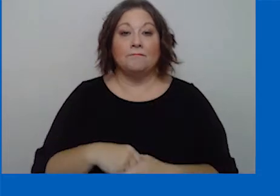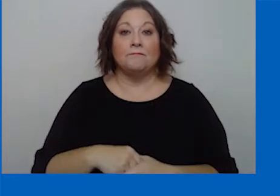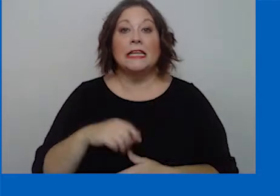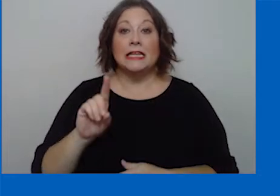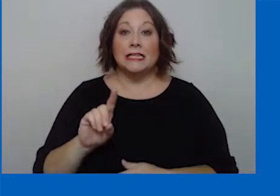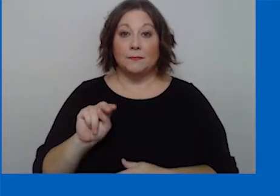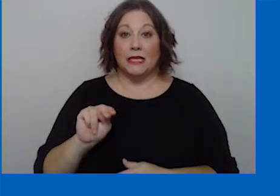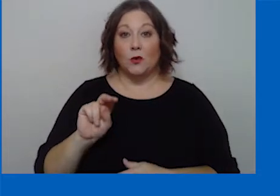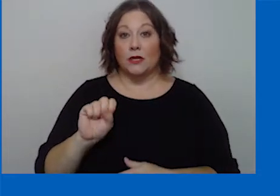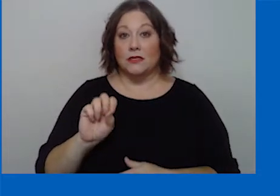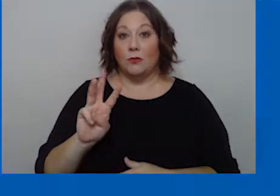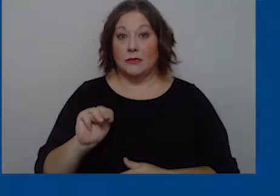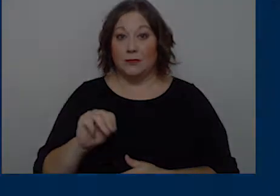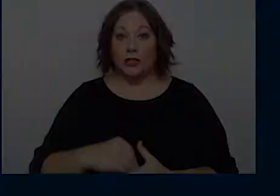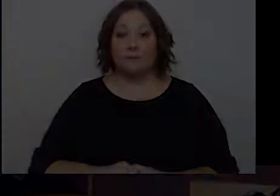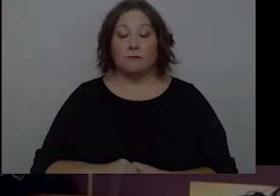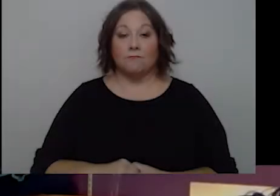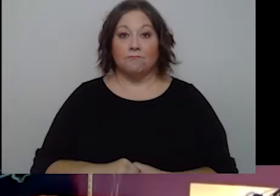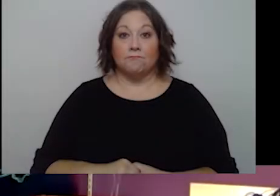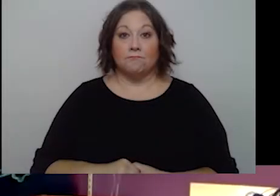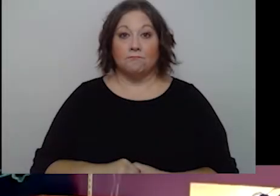Disability Network Southwest Michigan.